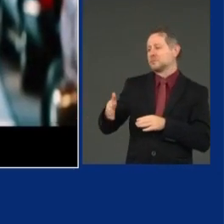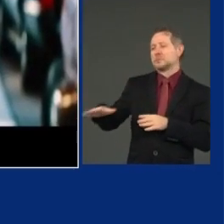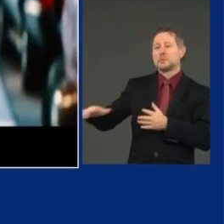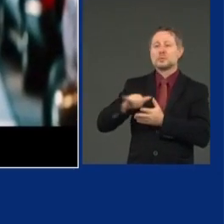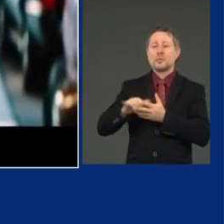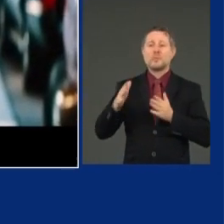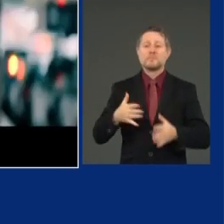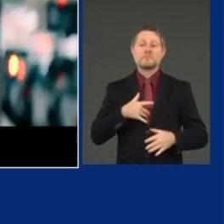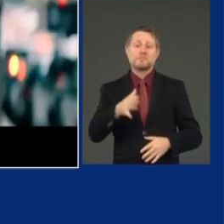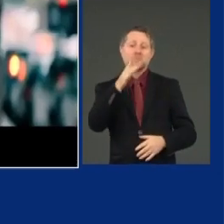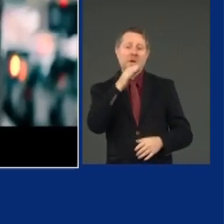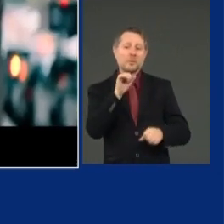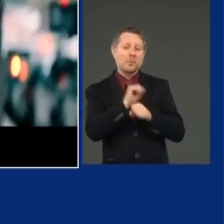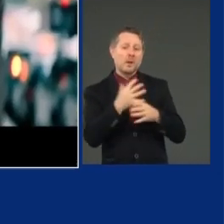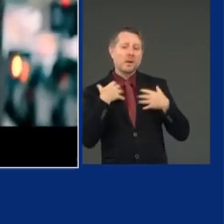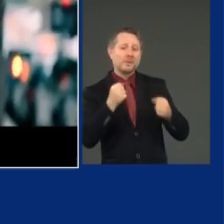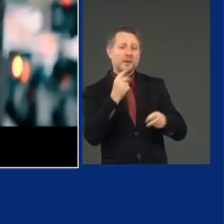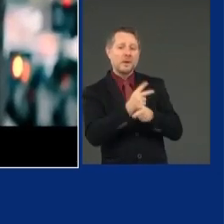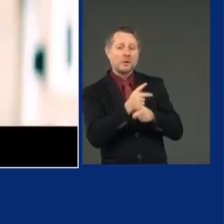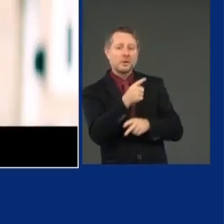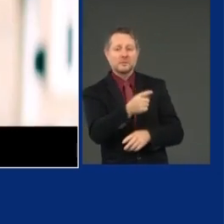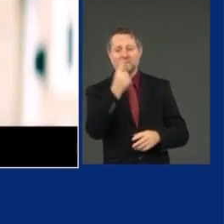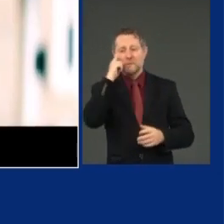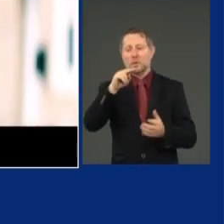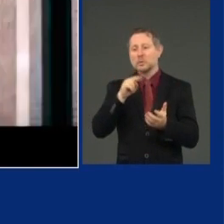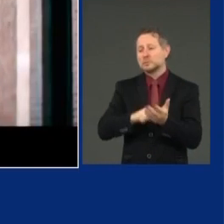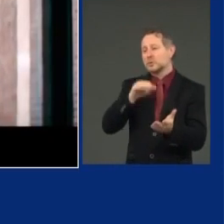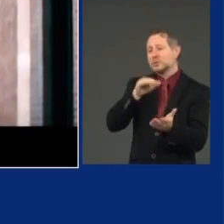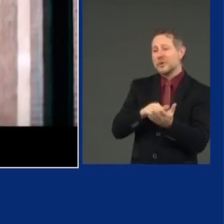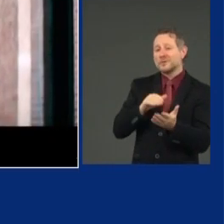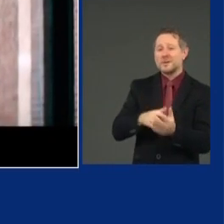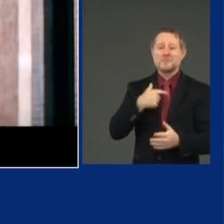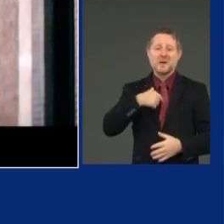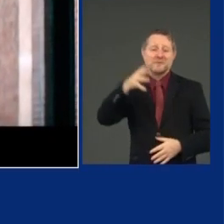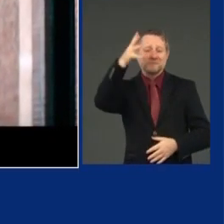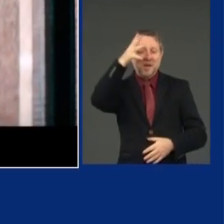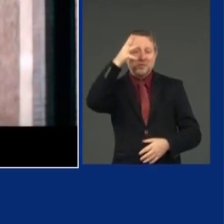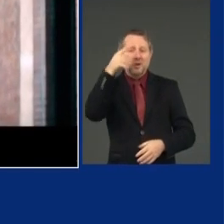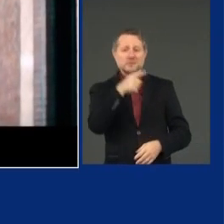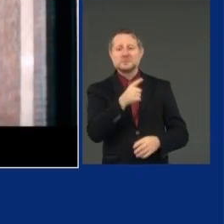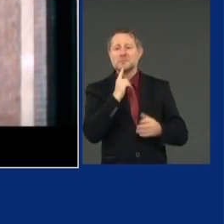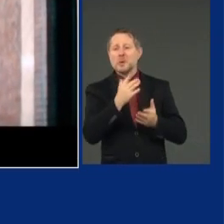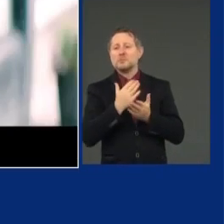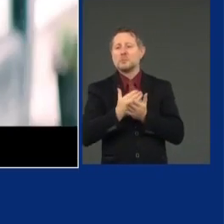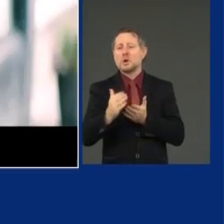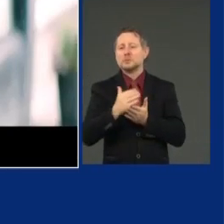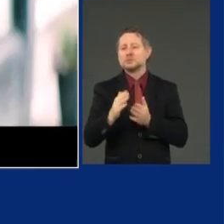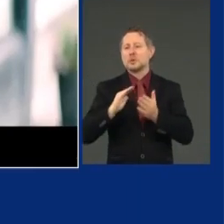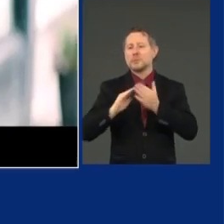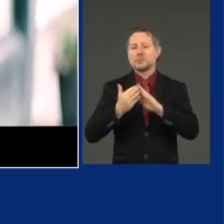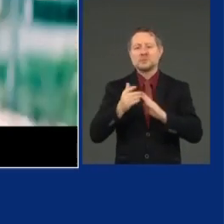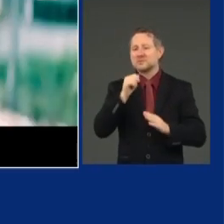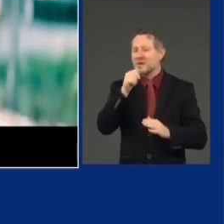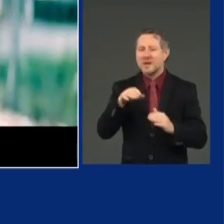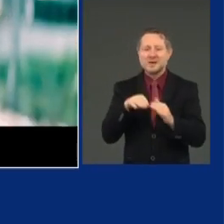I WEAR A MASK FOR MY FELLOW NEW YORKERS. MY MOM IS A HEALTH CARE WORKER.